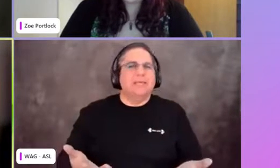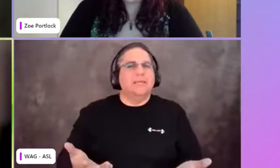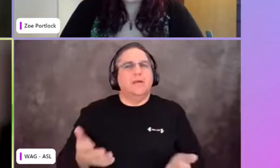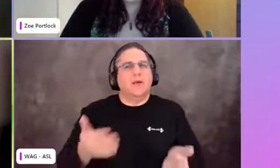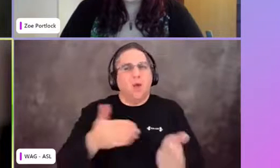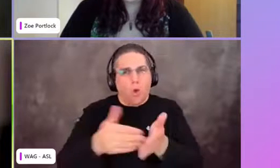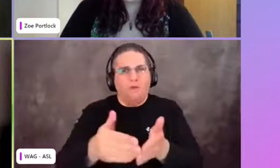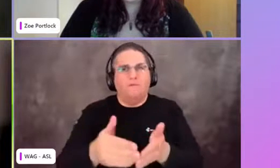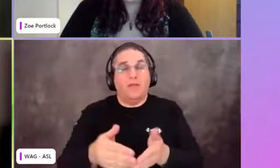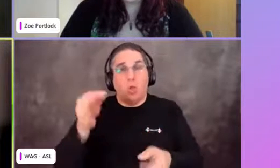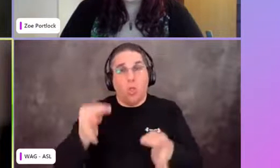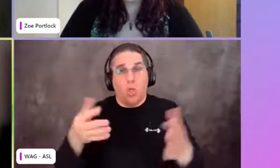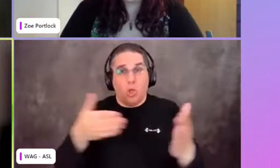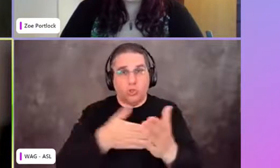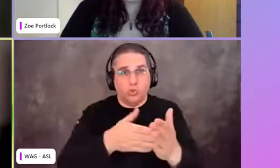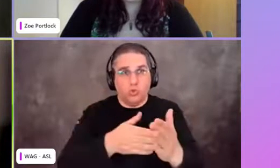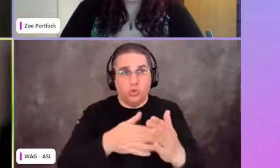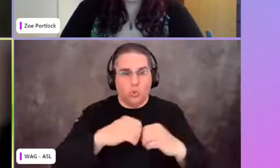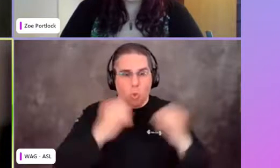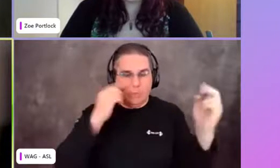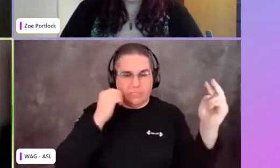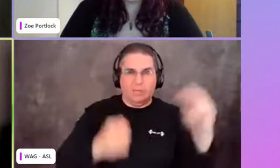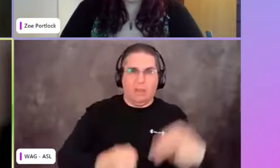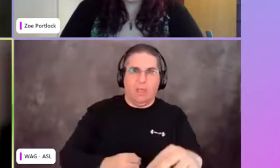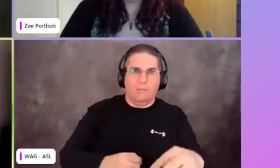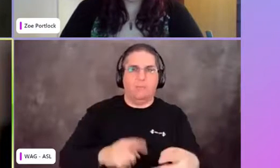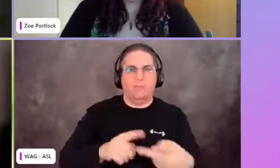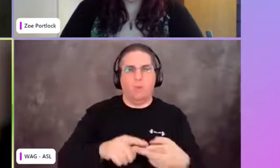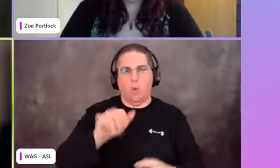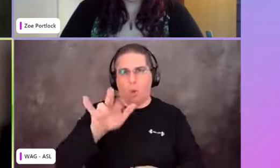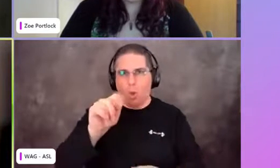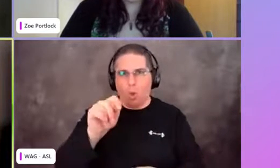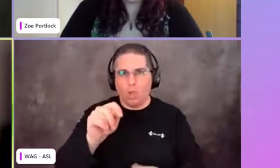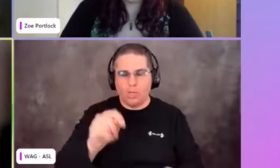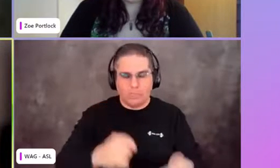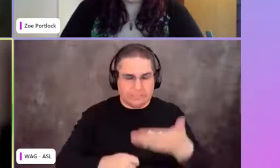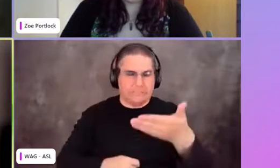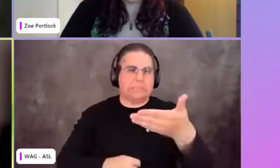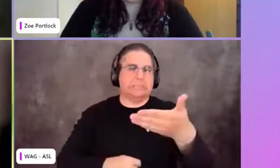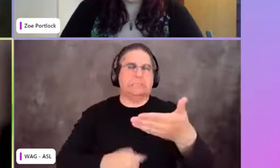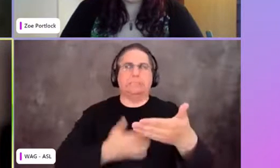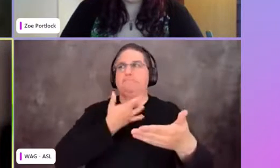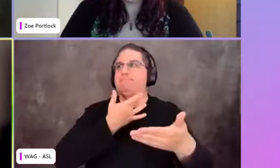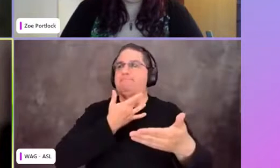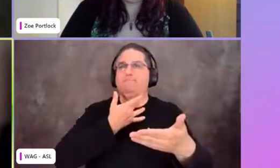don't really how they broke it it. I often see it